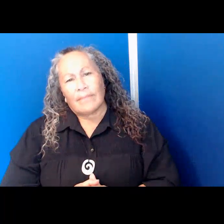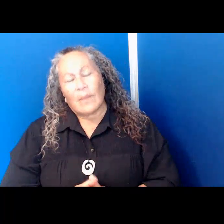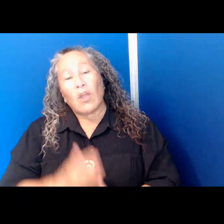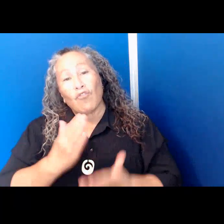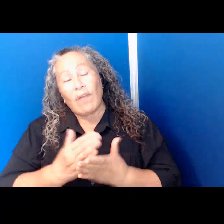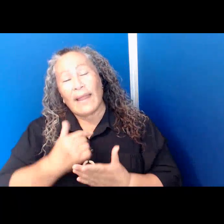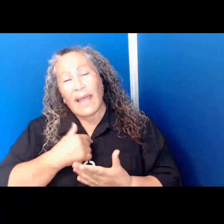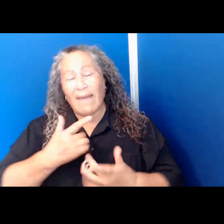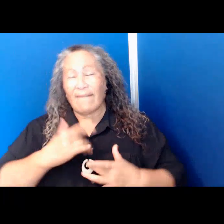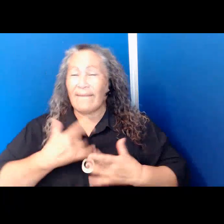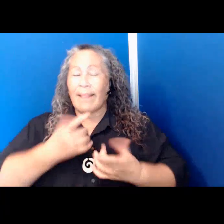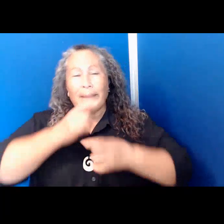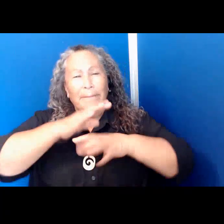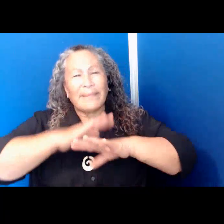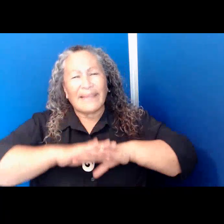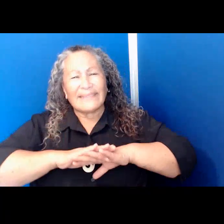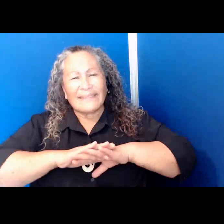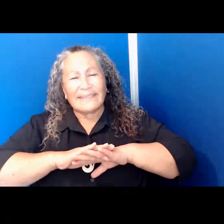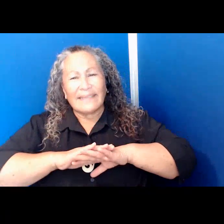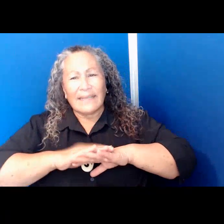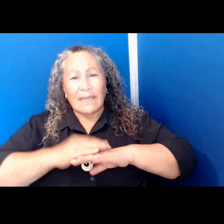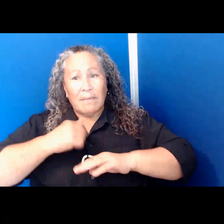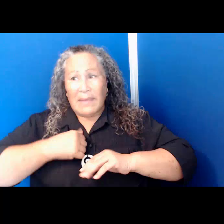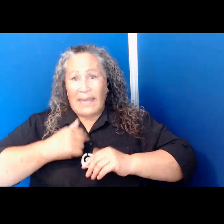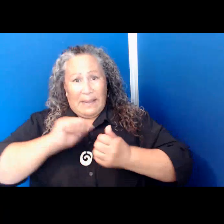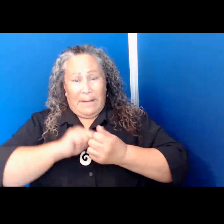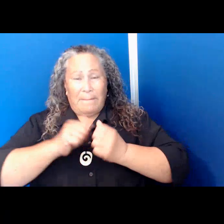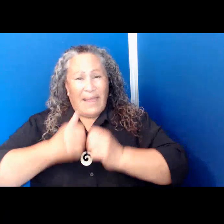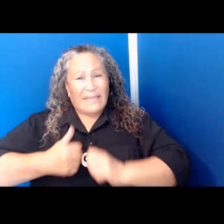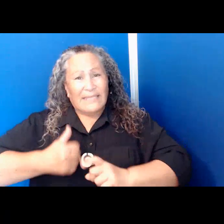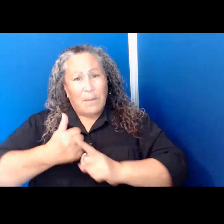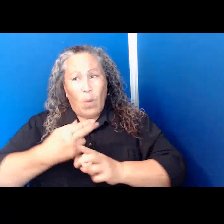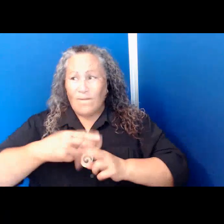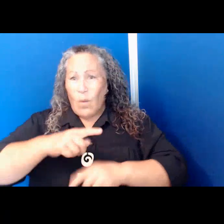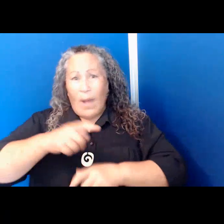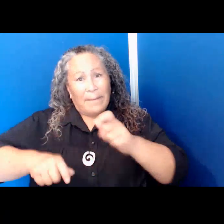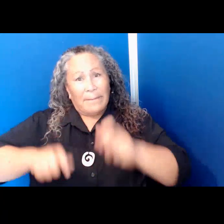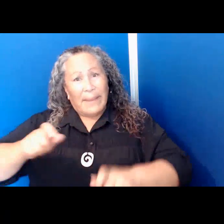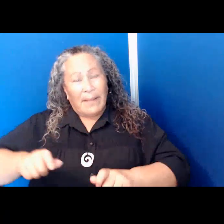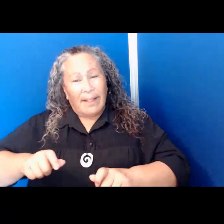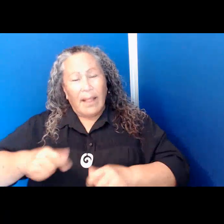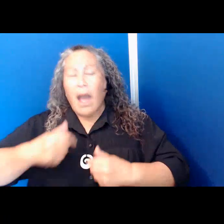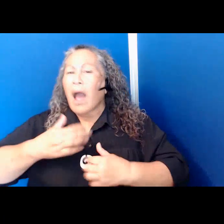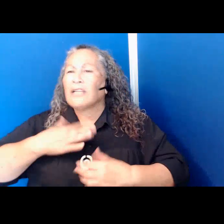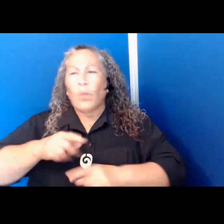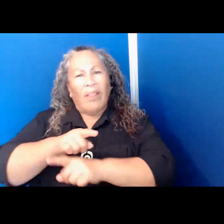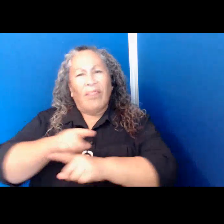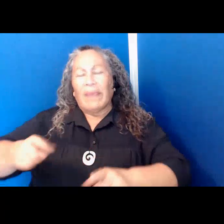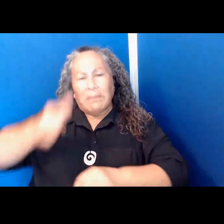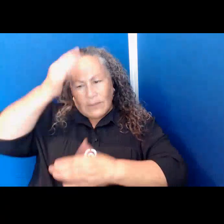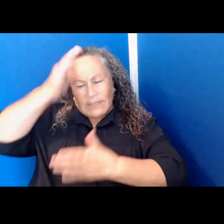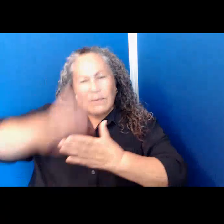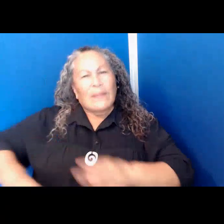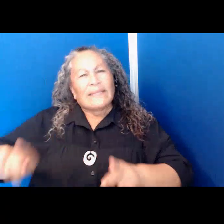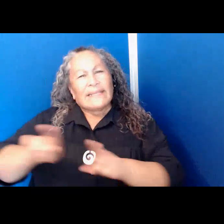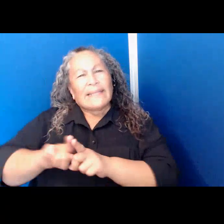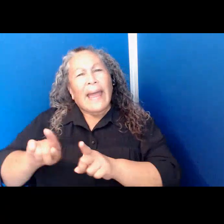for People for Us, because I don't want anybody to experience that kind of system helplessness